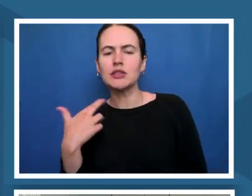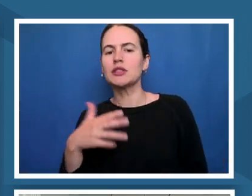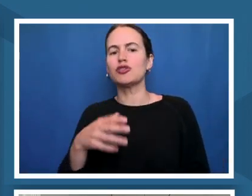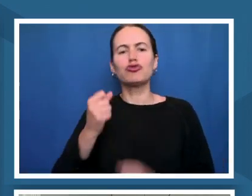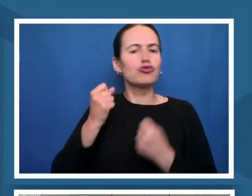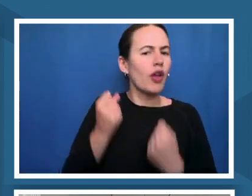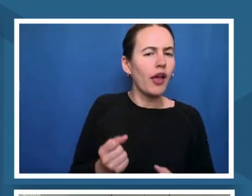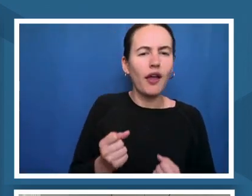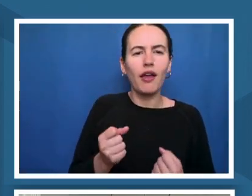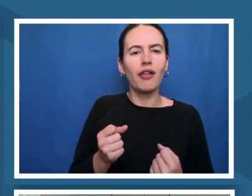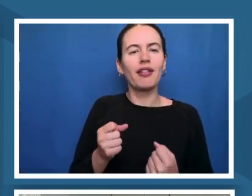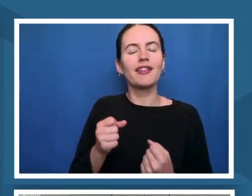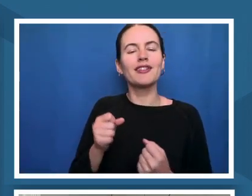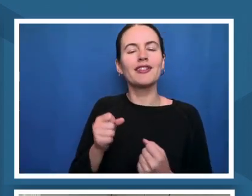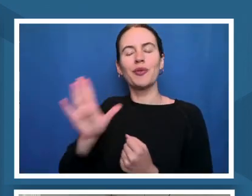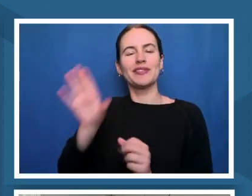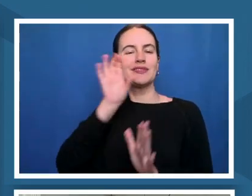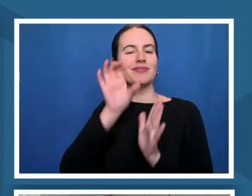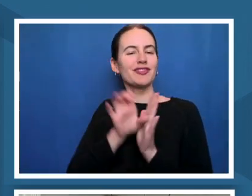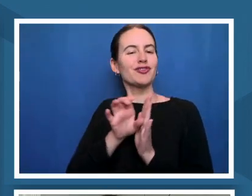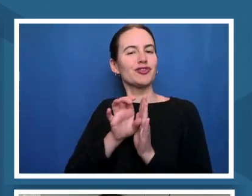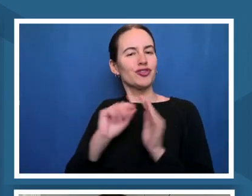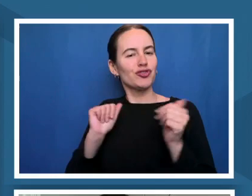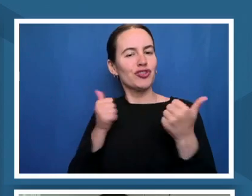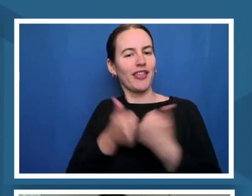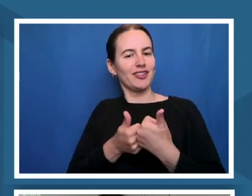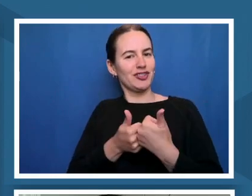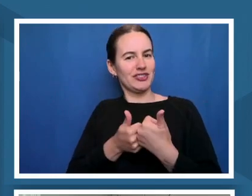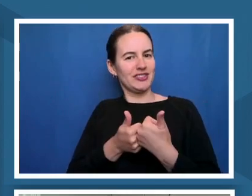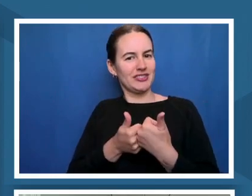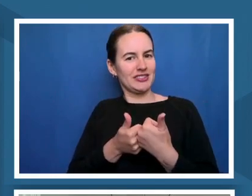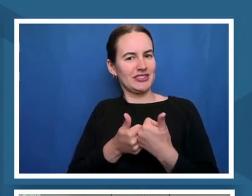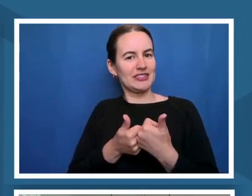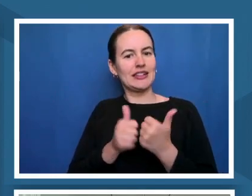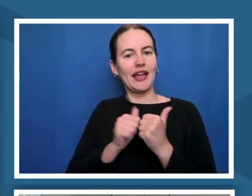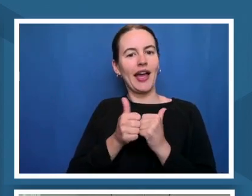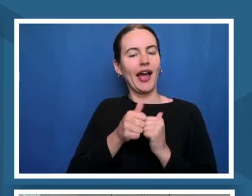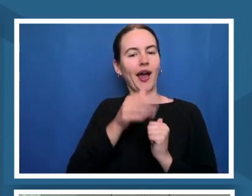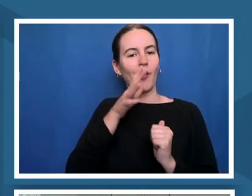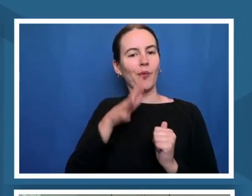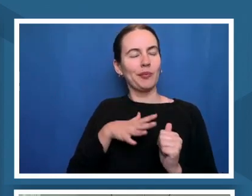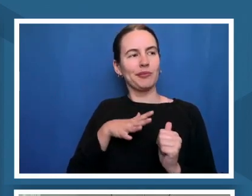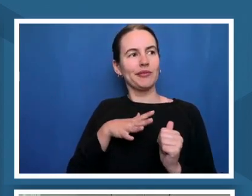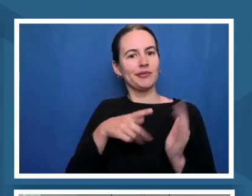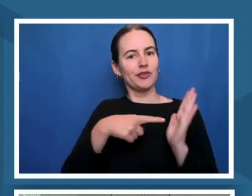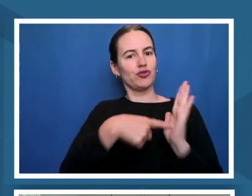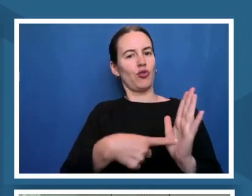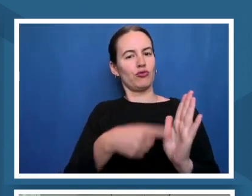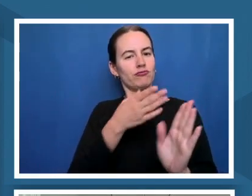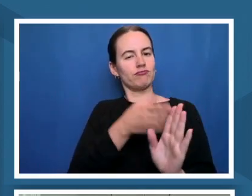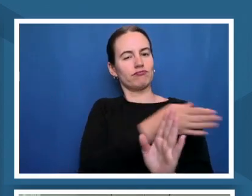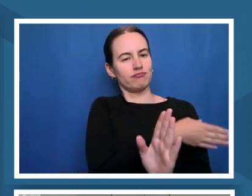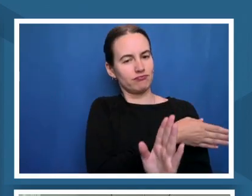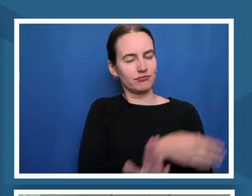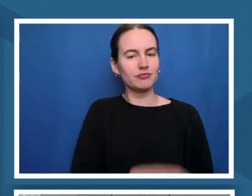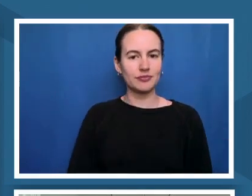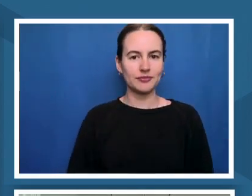challenges challenges perhaps the way that women had been depicted previously